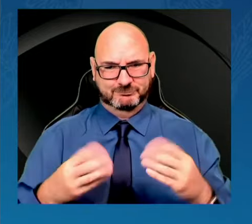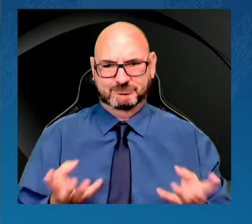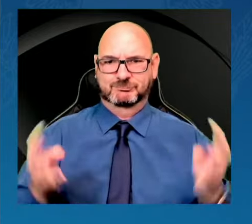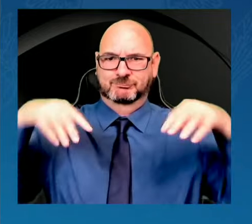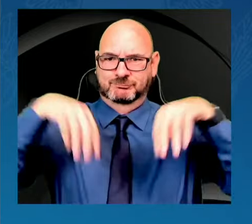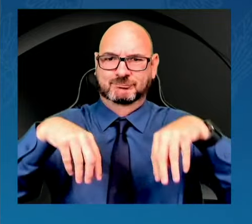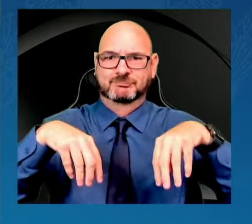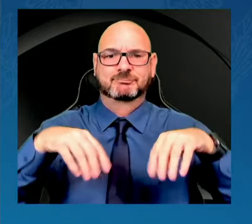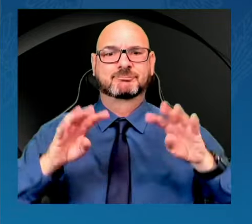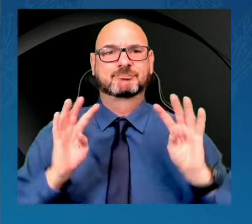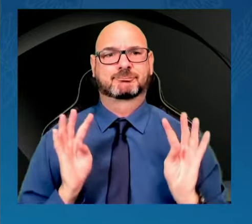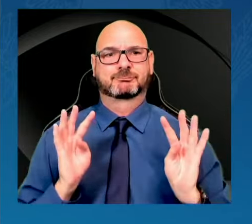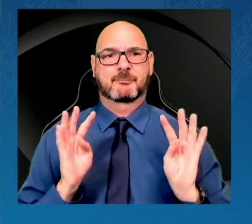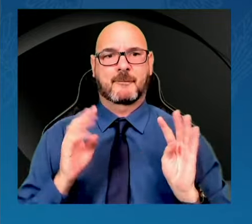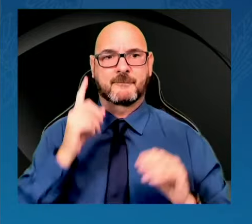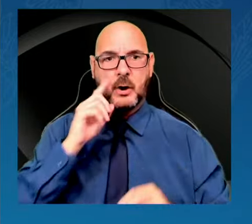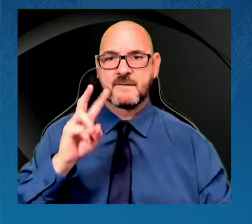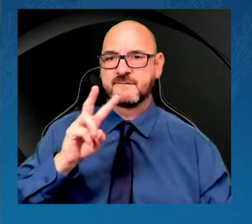of the United States, Kamala Harris.